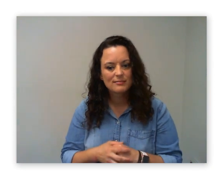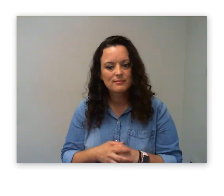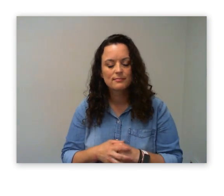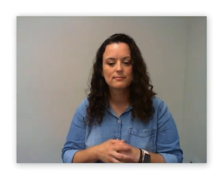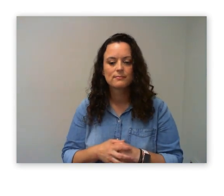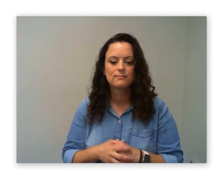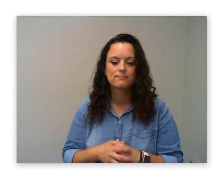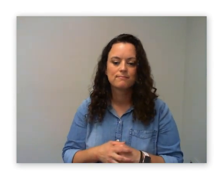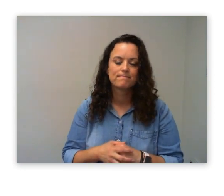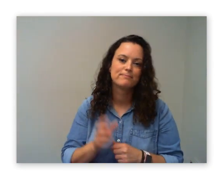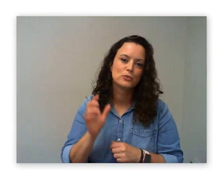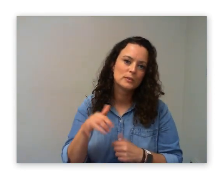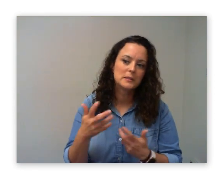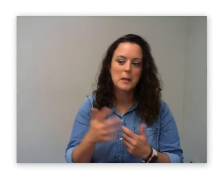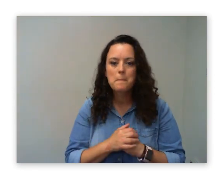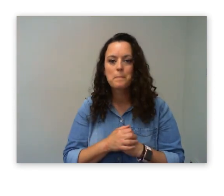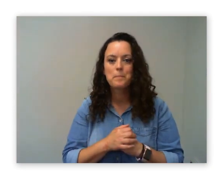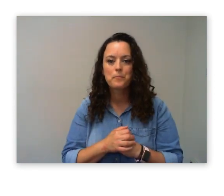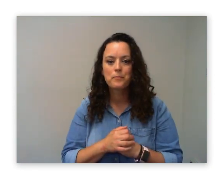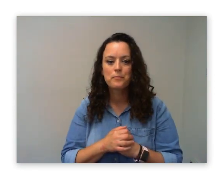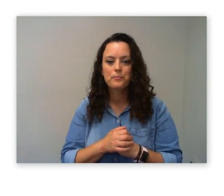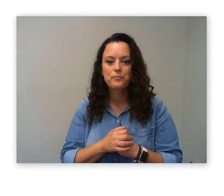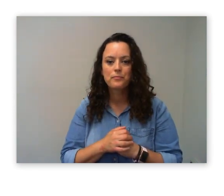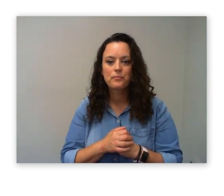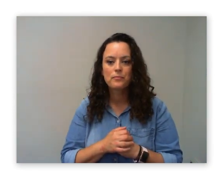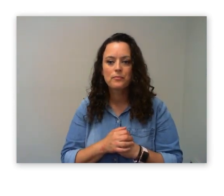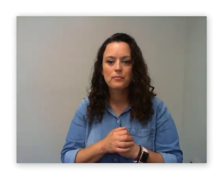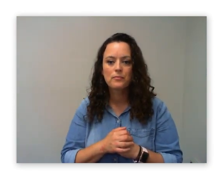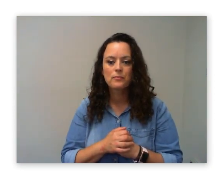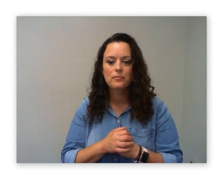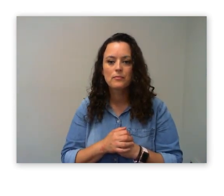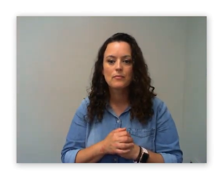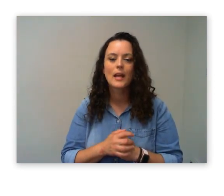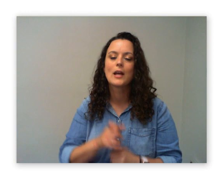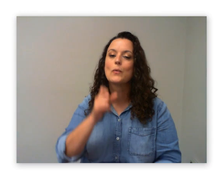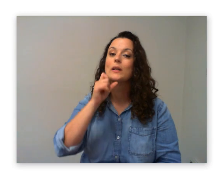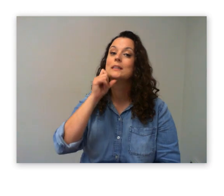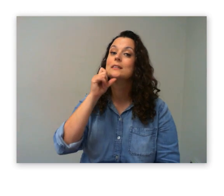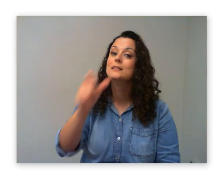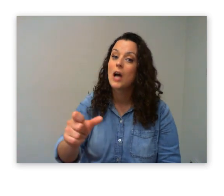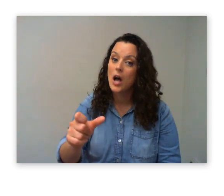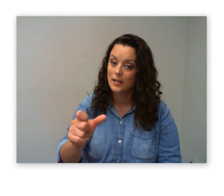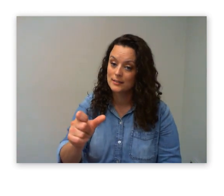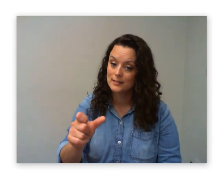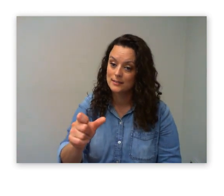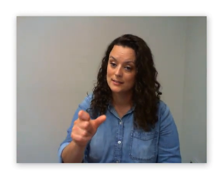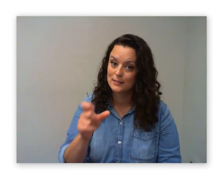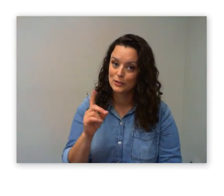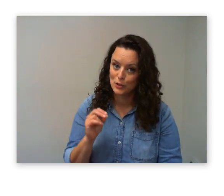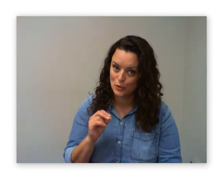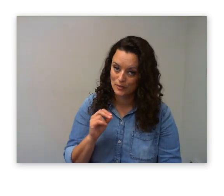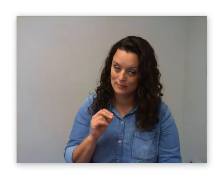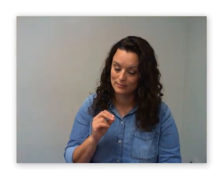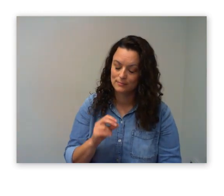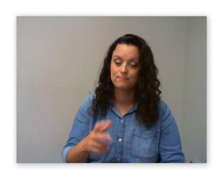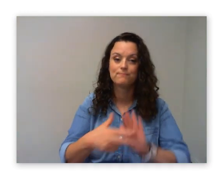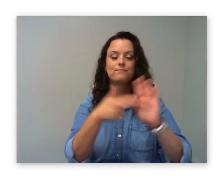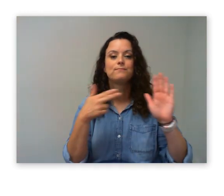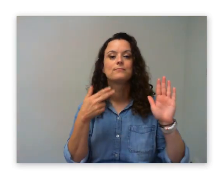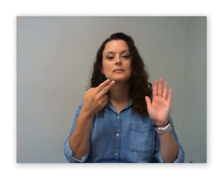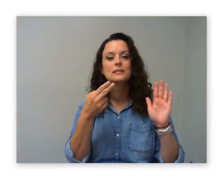so there's that what not to do we no longer use the term hearing impaired